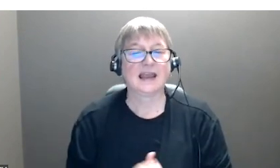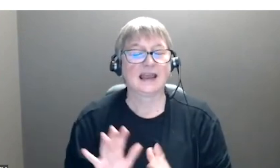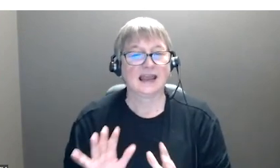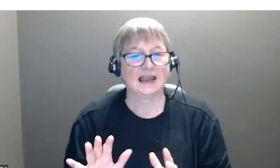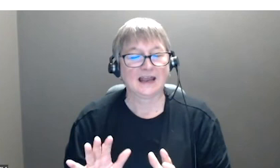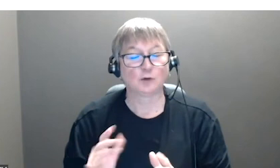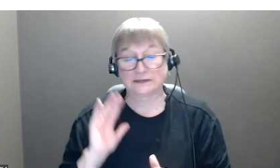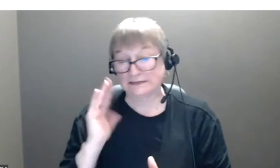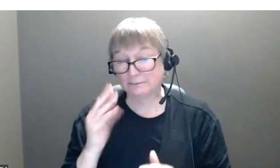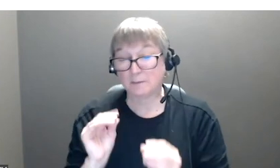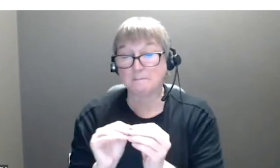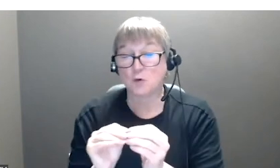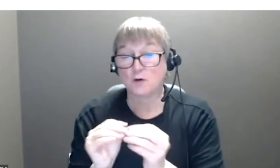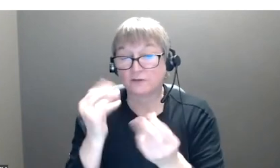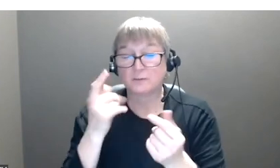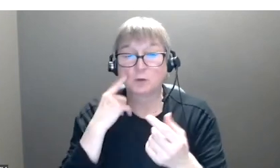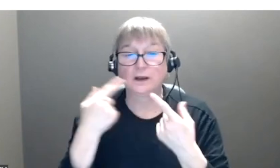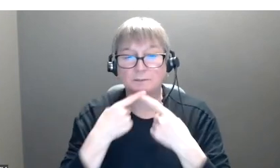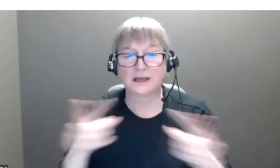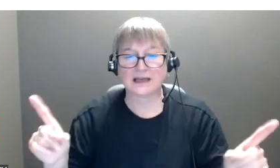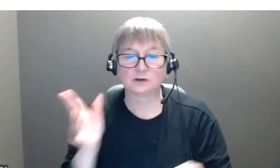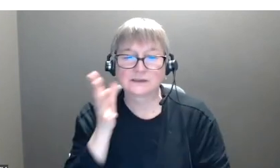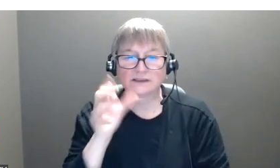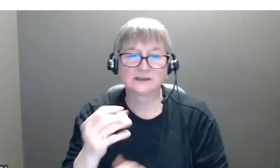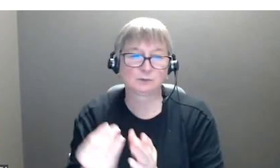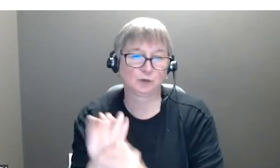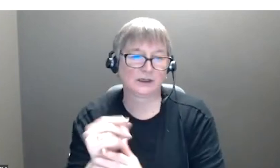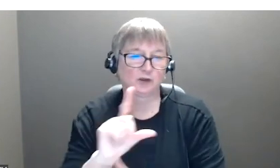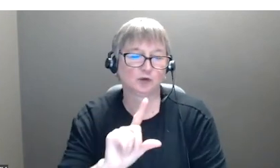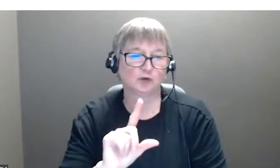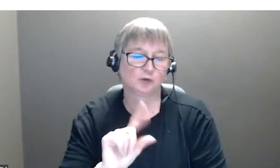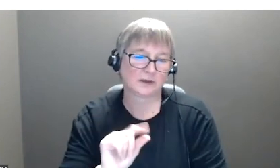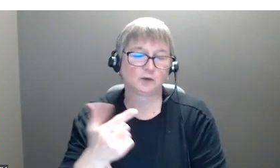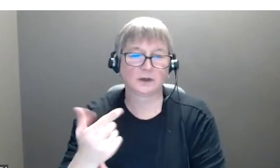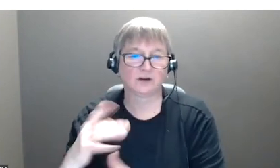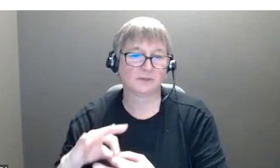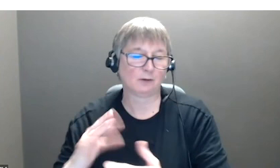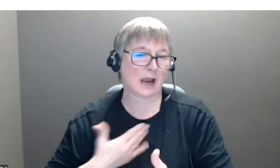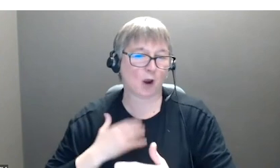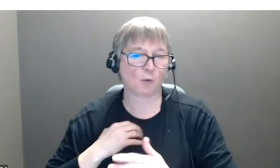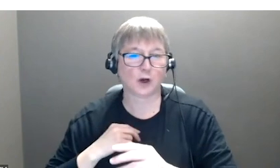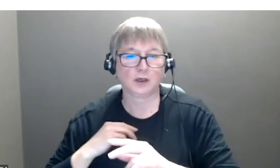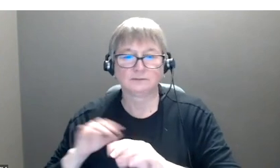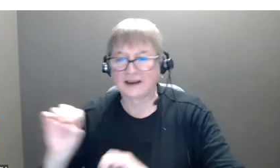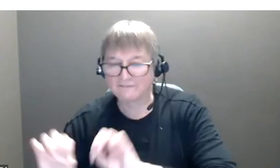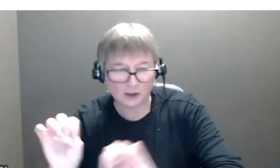2021, so, while the evaluation of the program is not yet completed, preliminary results do indicate